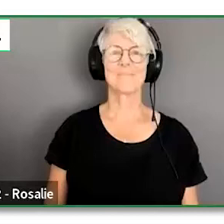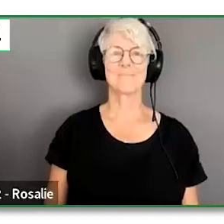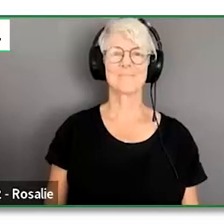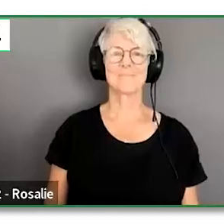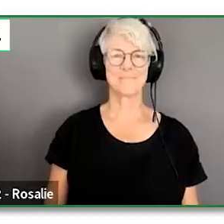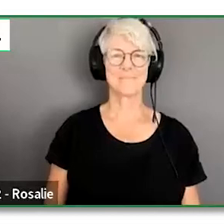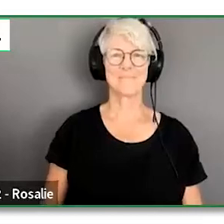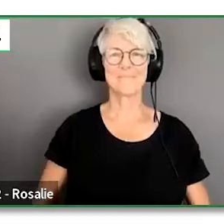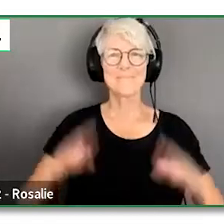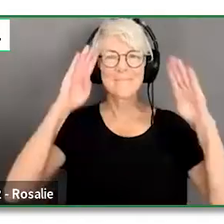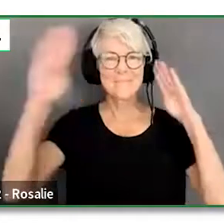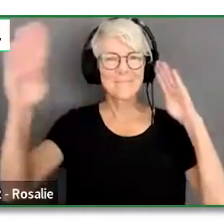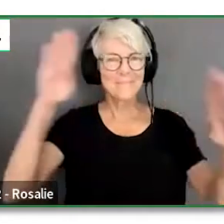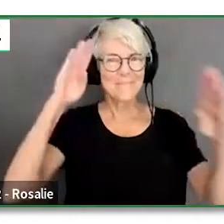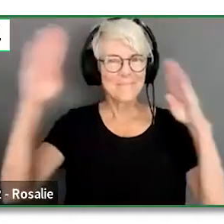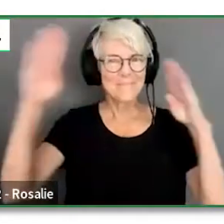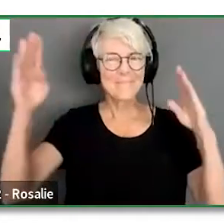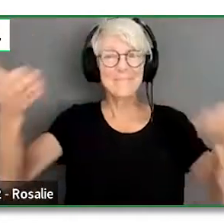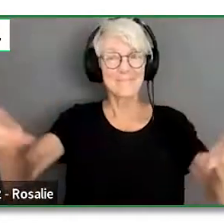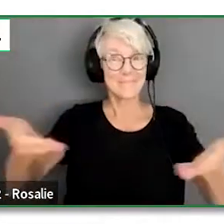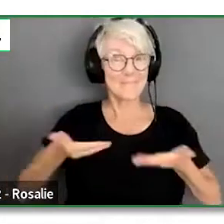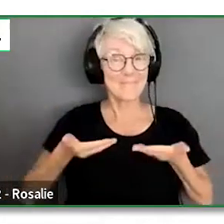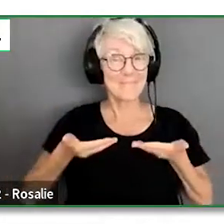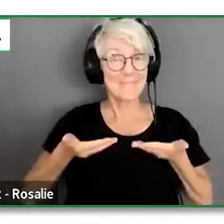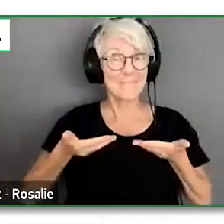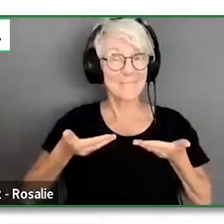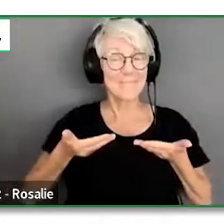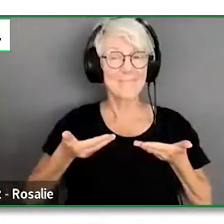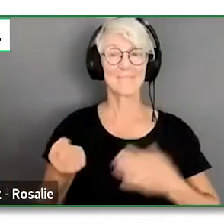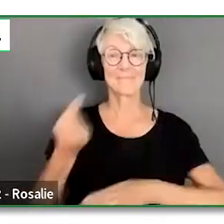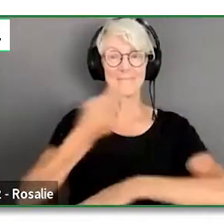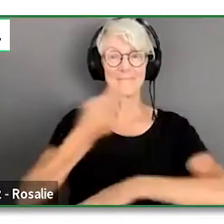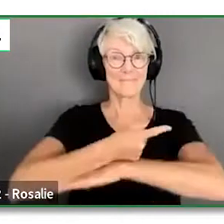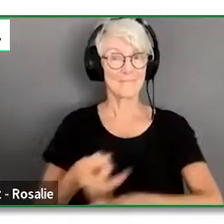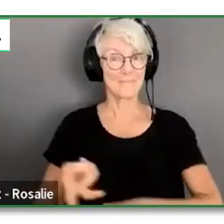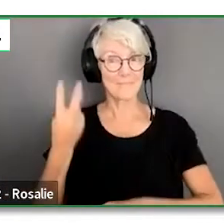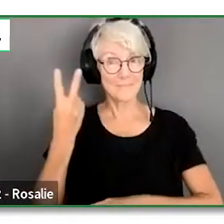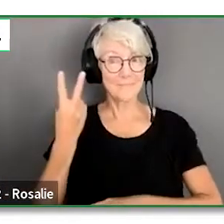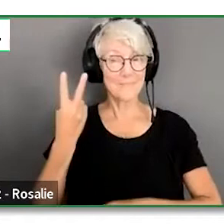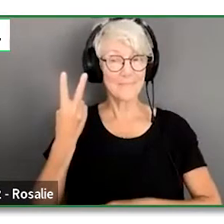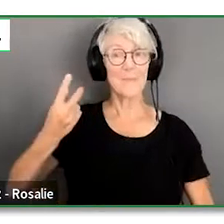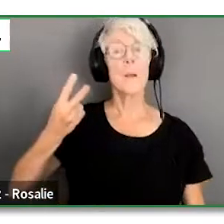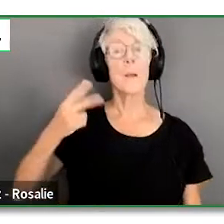Hello everyone. Welcome to day two of the Parks Accessibility Conference.